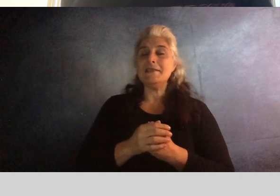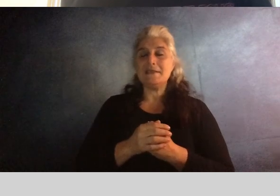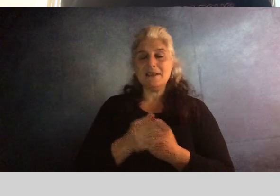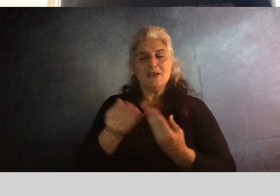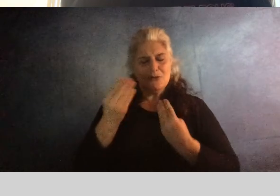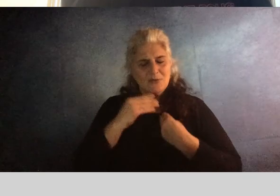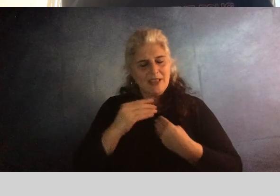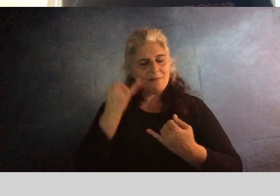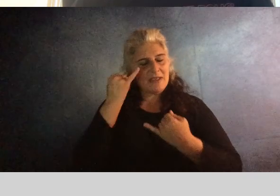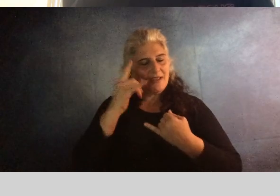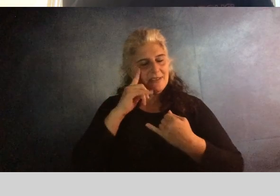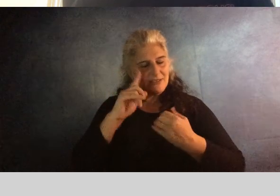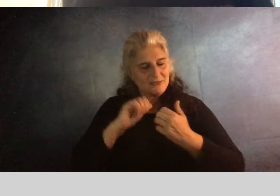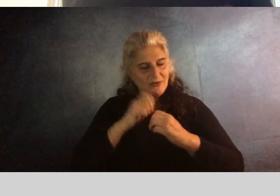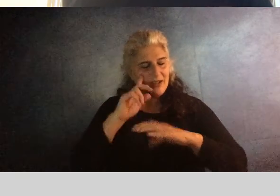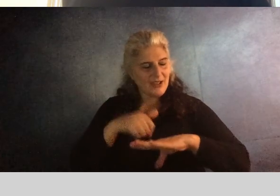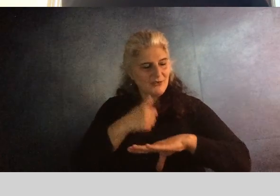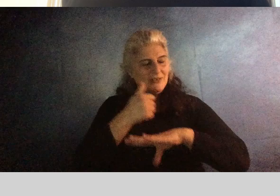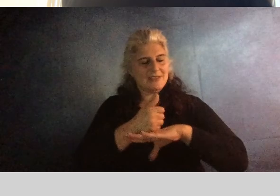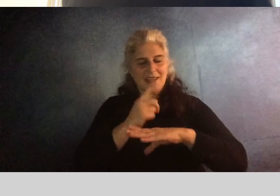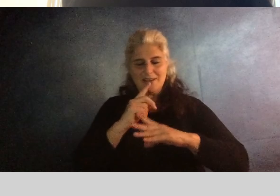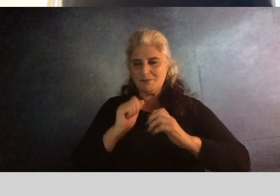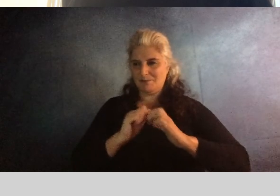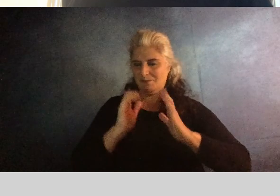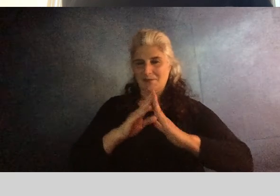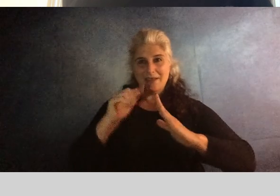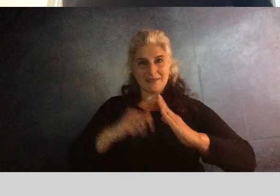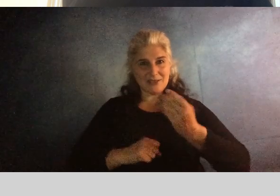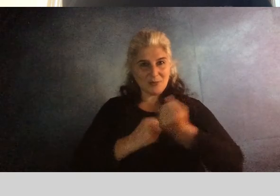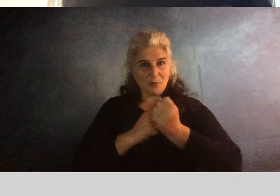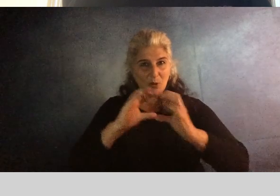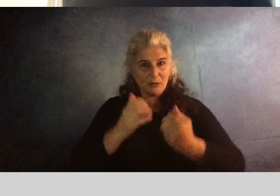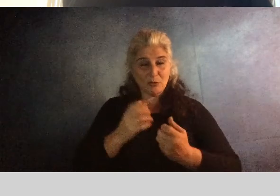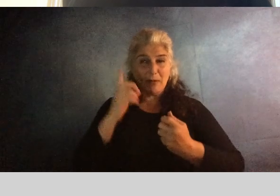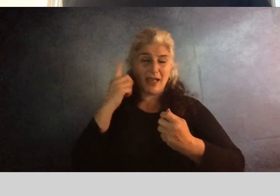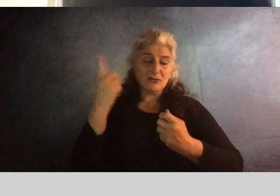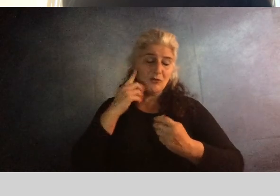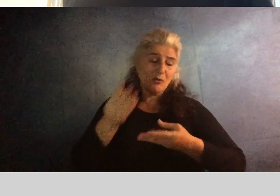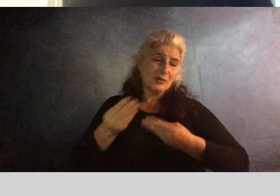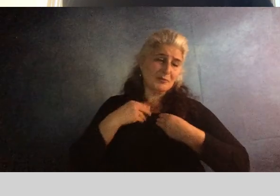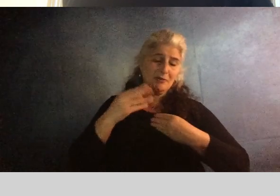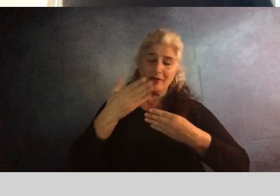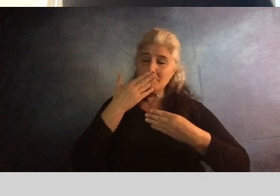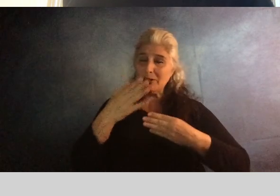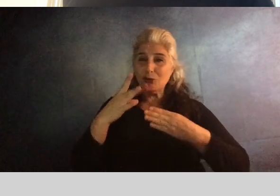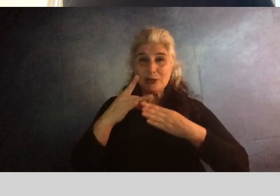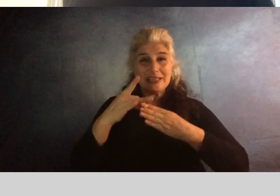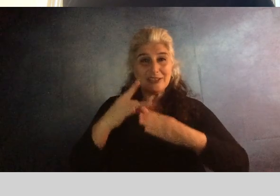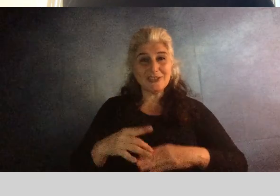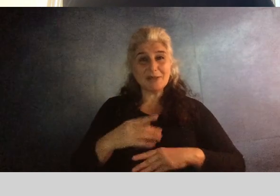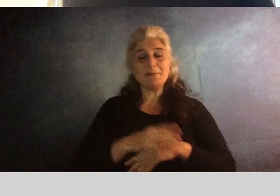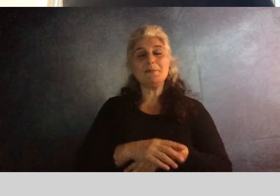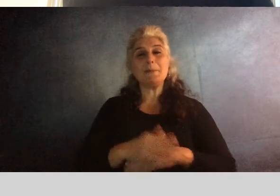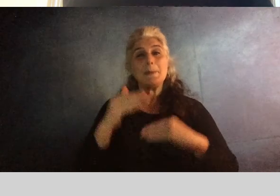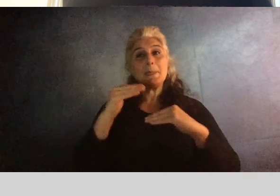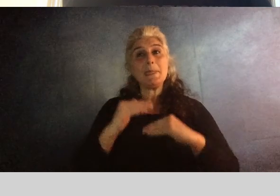the Project Funding work group and lending her hard-won expertise and thought leadership on grant funding. Thank you to Dustin Ingram for some key statistics